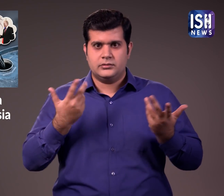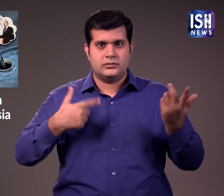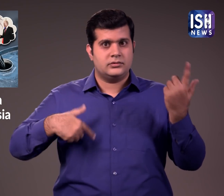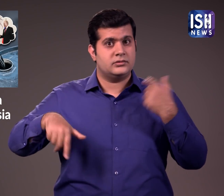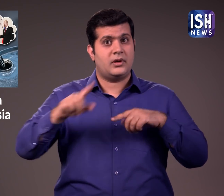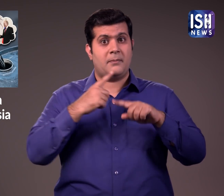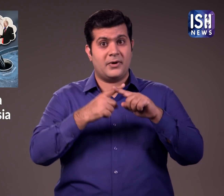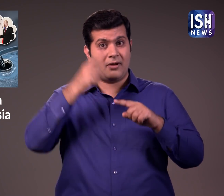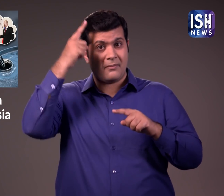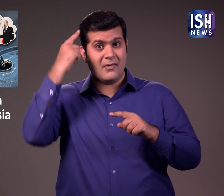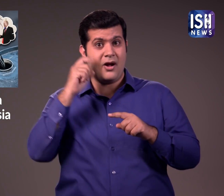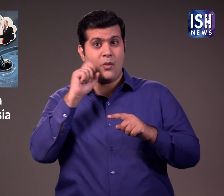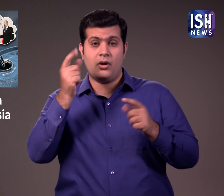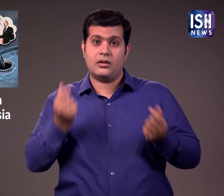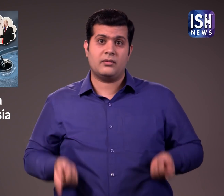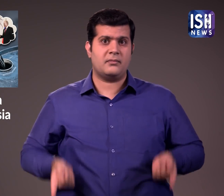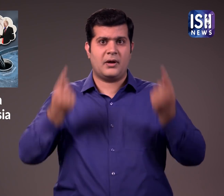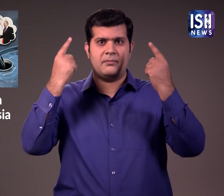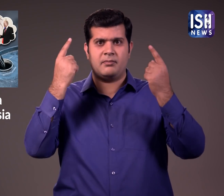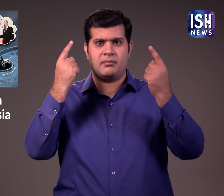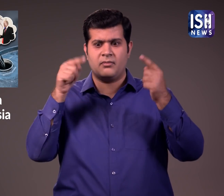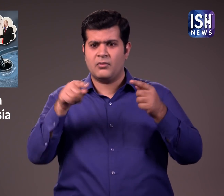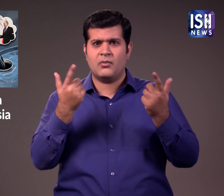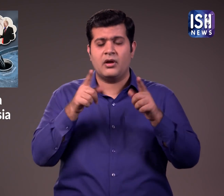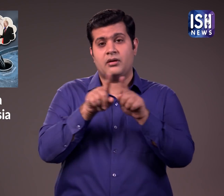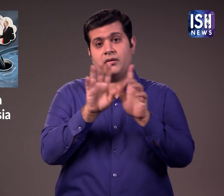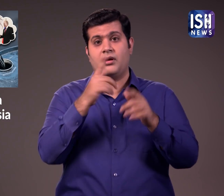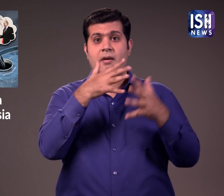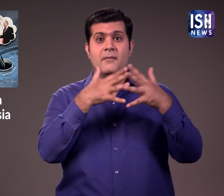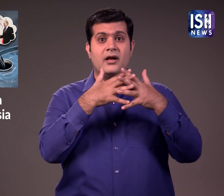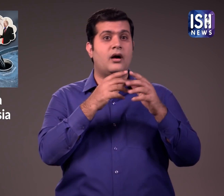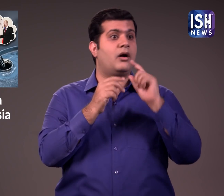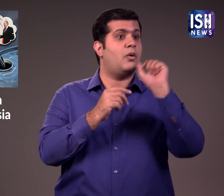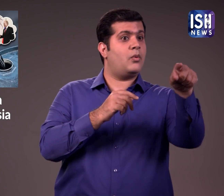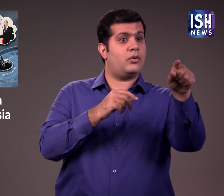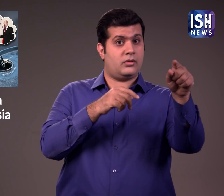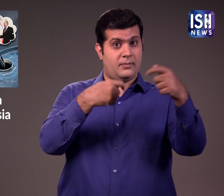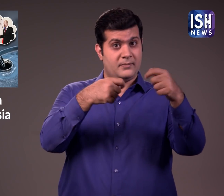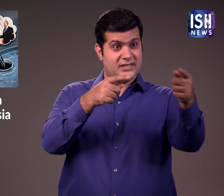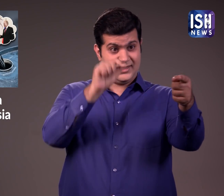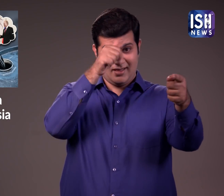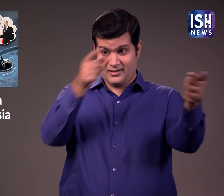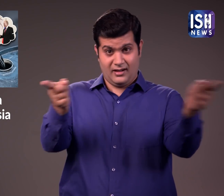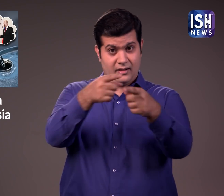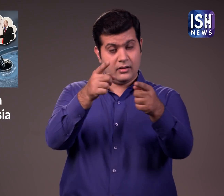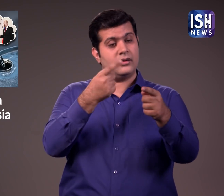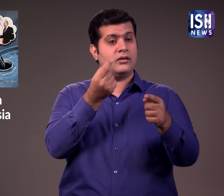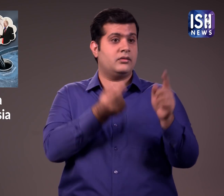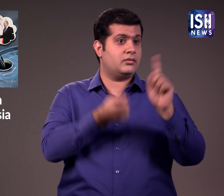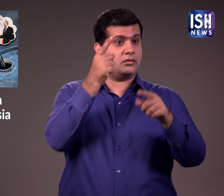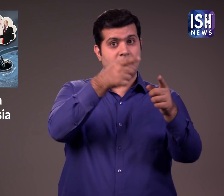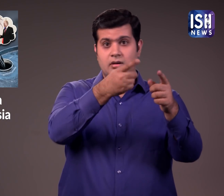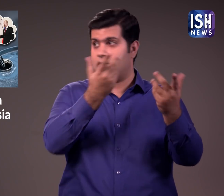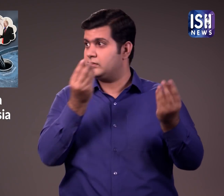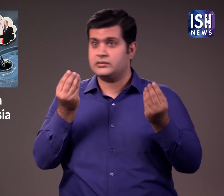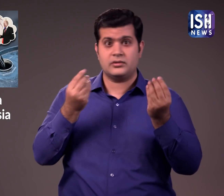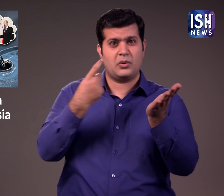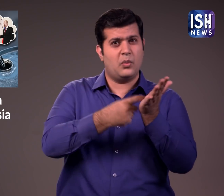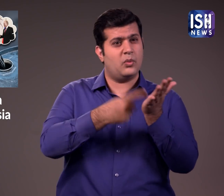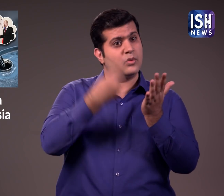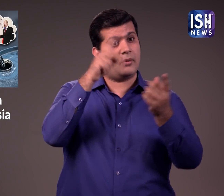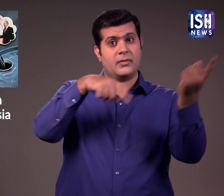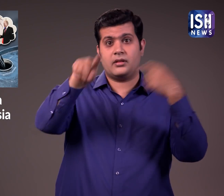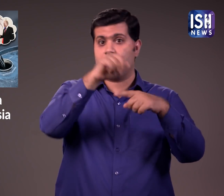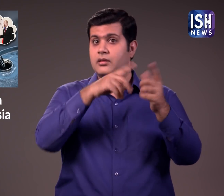The price of crude oil could shoot up. The US sanctions countries who trade with India, then the price of crude oil could increase.